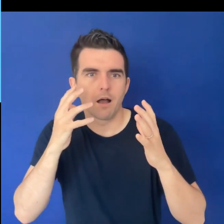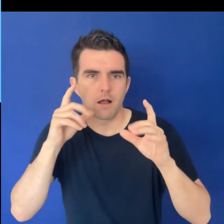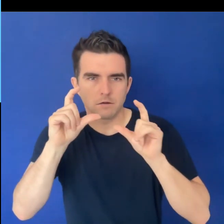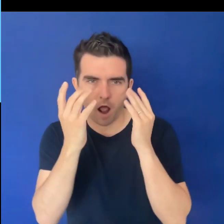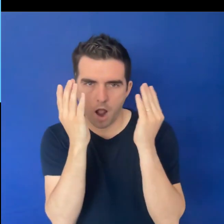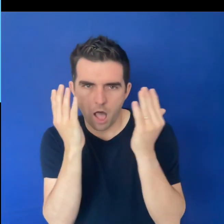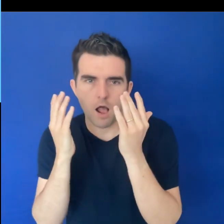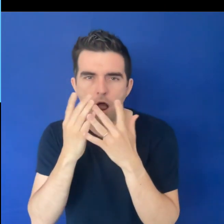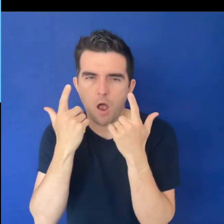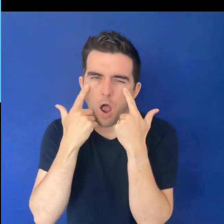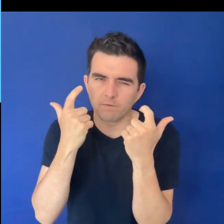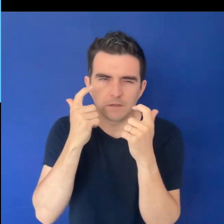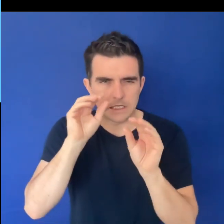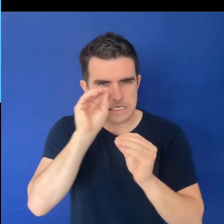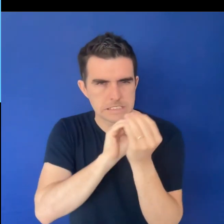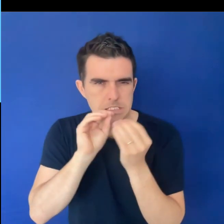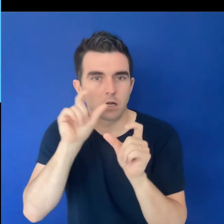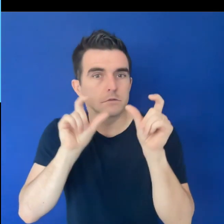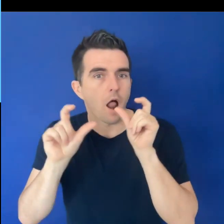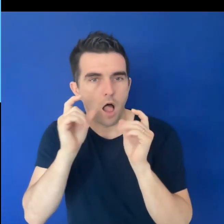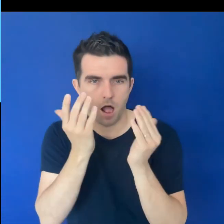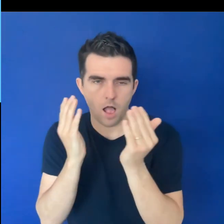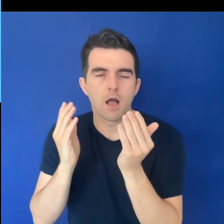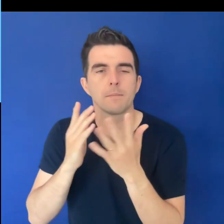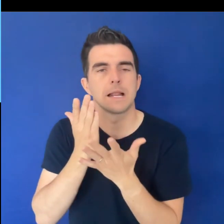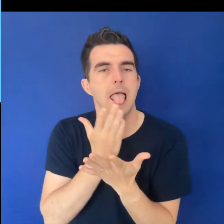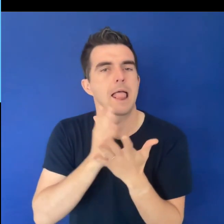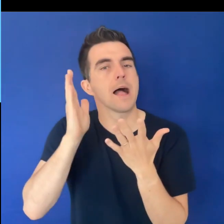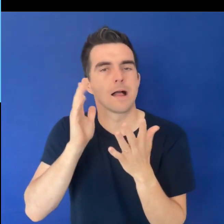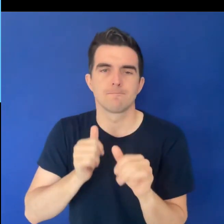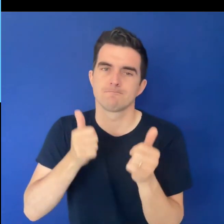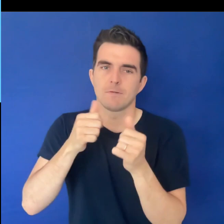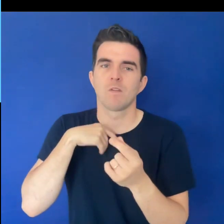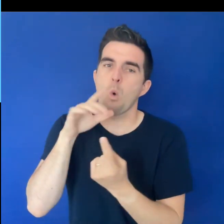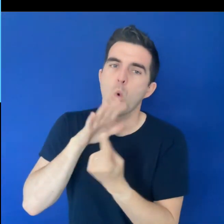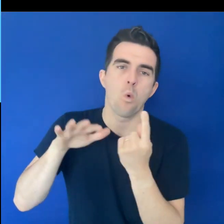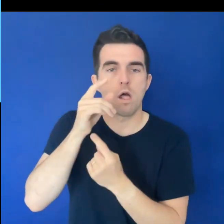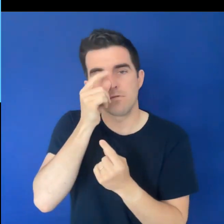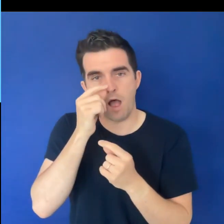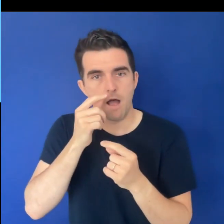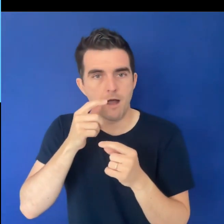with carefully chosen colour palettes that ensure clarity and accessibility for all players.